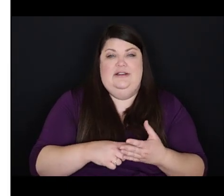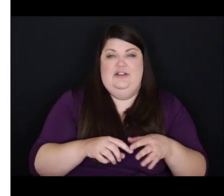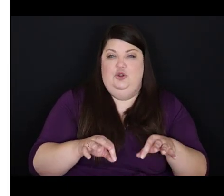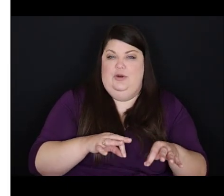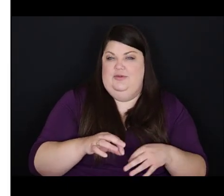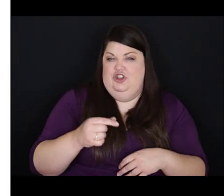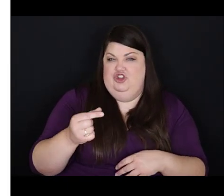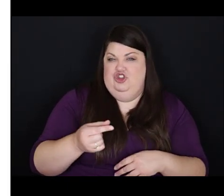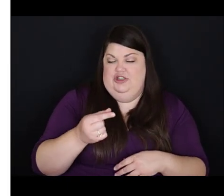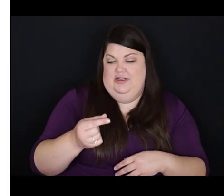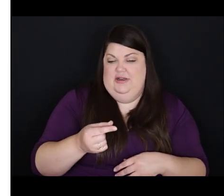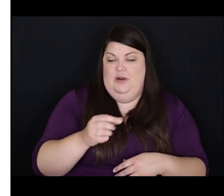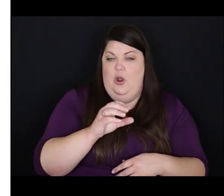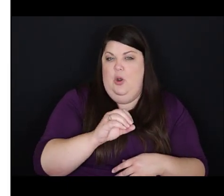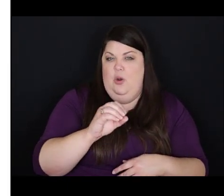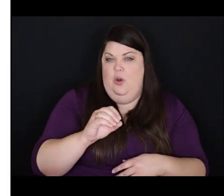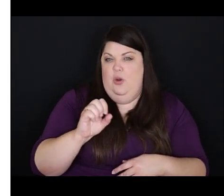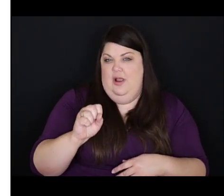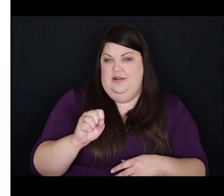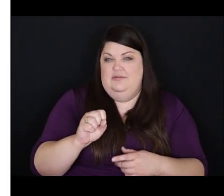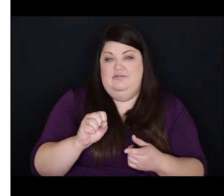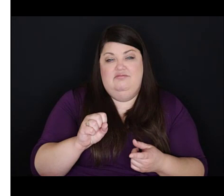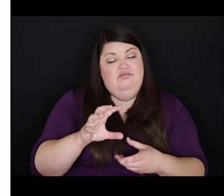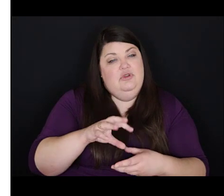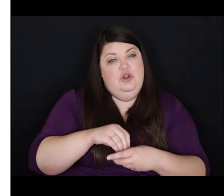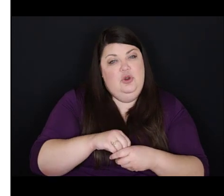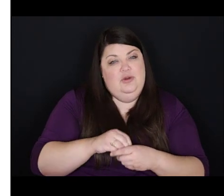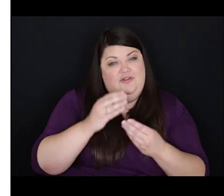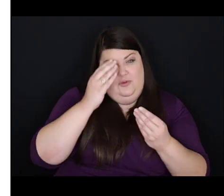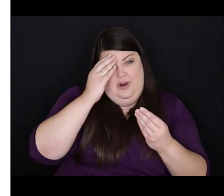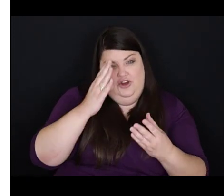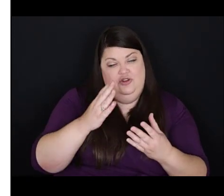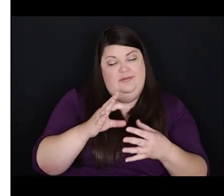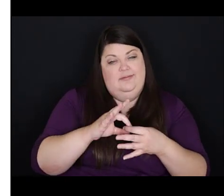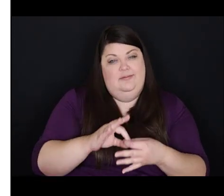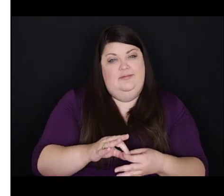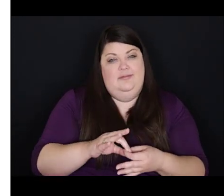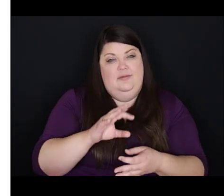This Description includes information pertaining to the order of selection and includes a number of